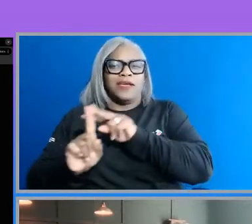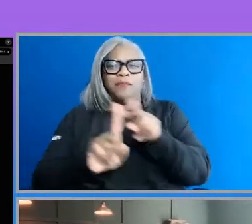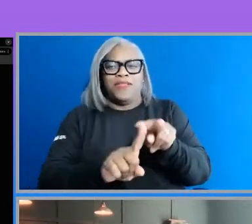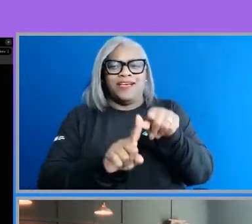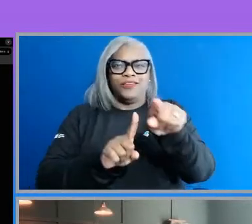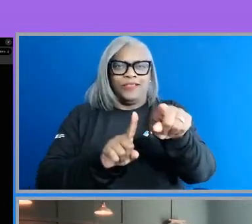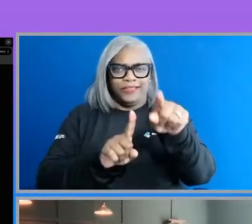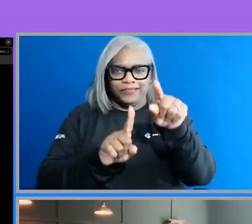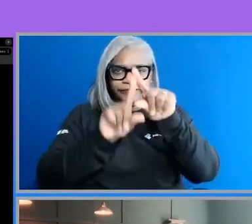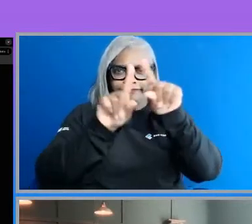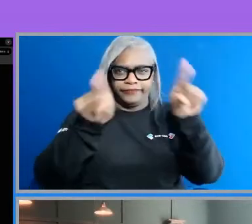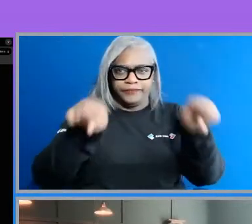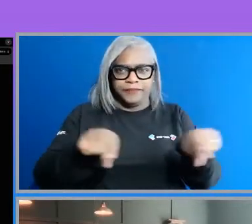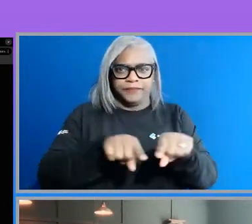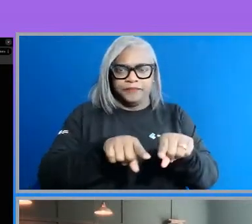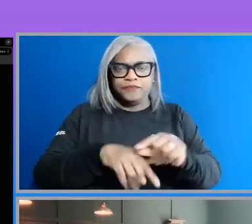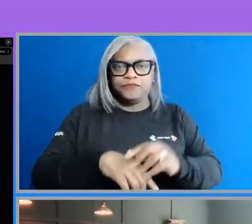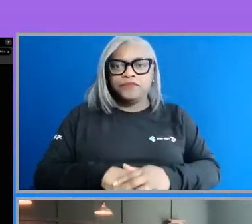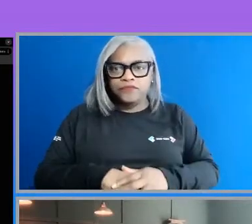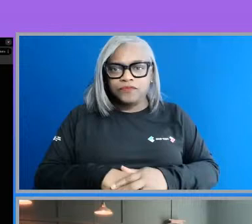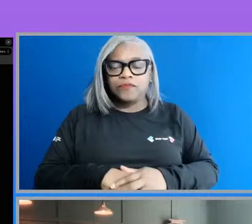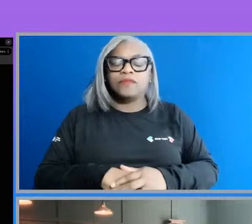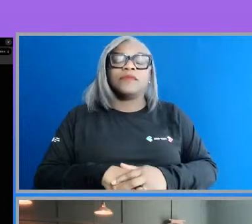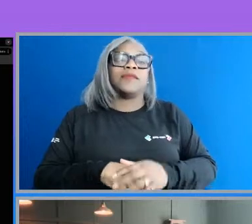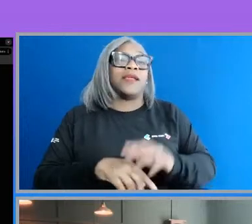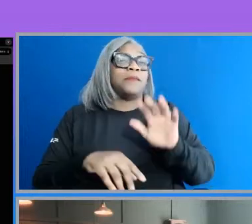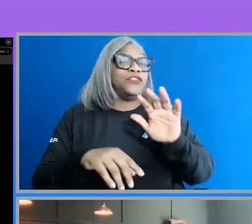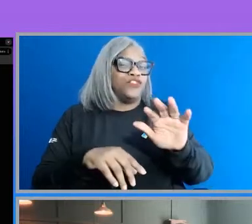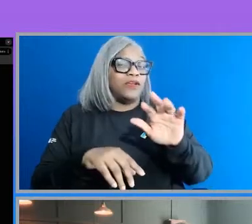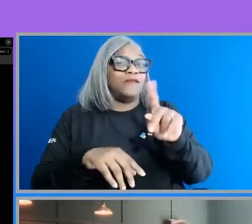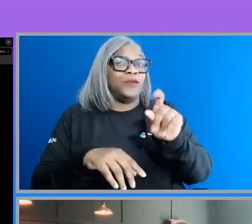turn off that luminosity blend mode and show you the same